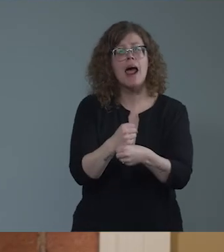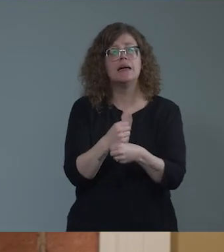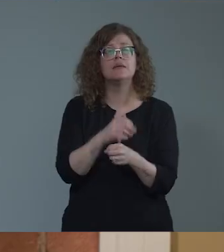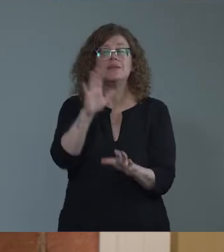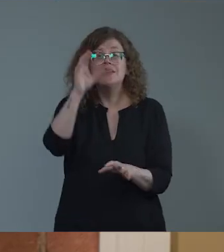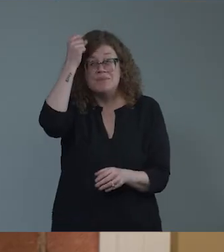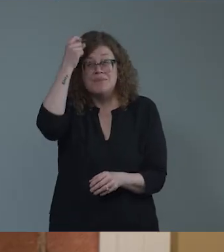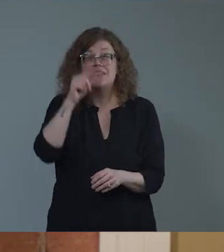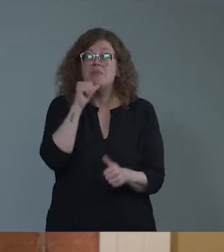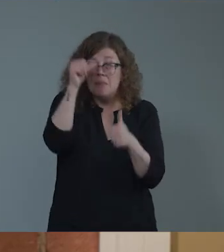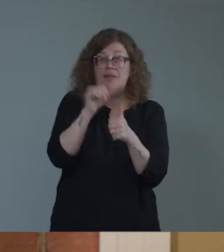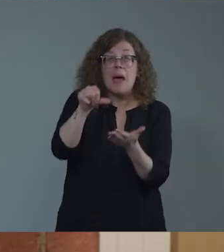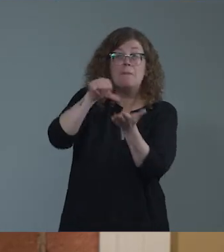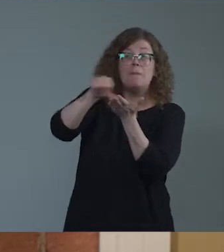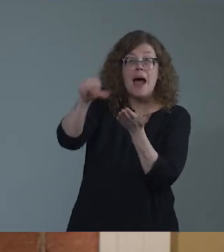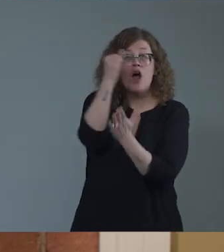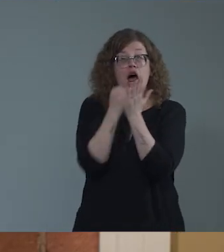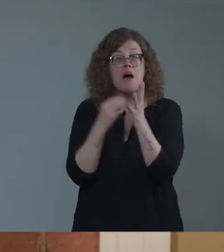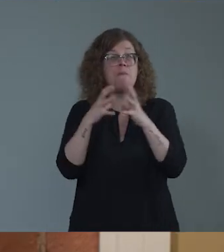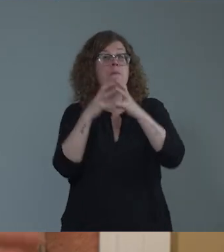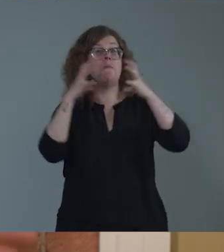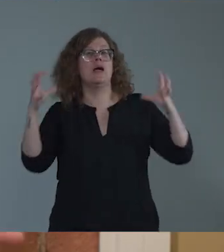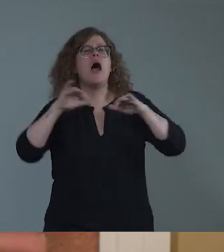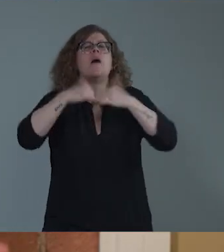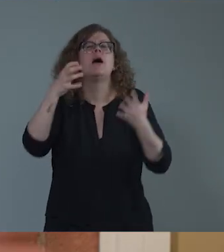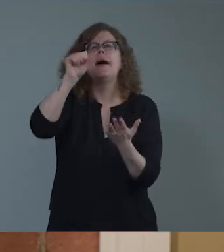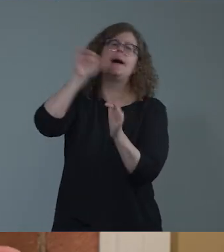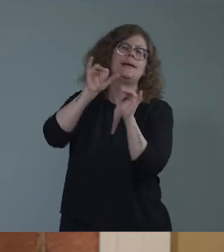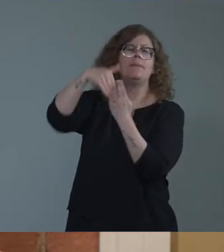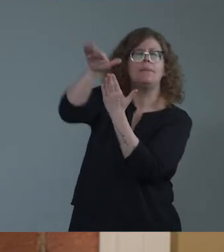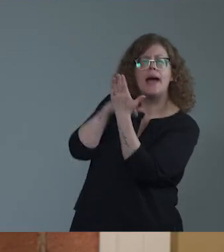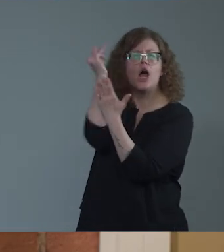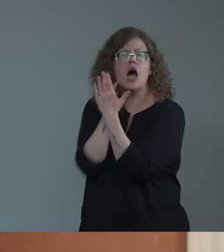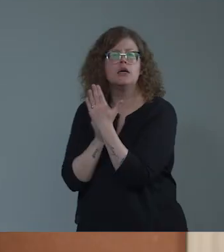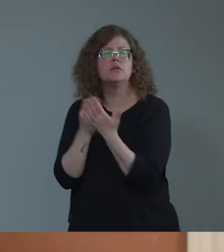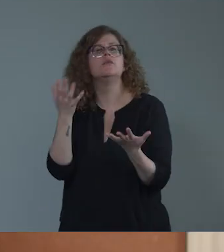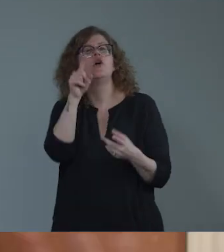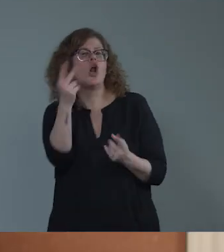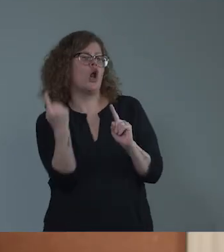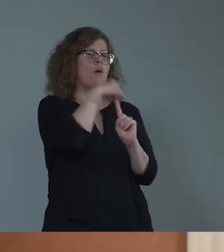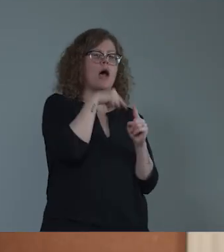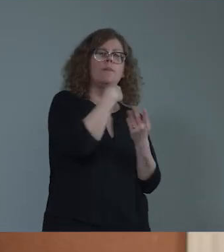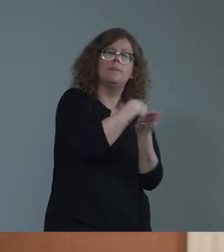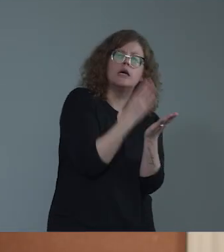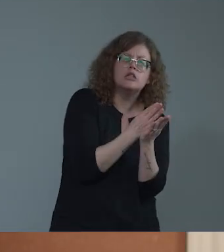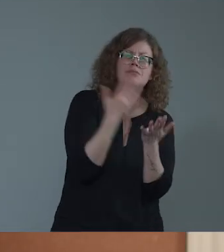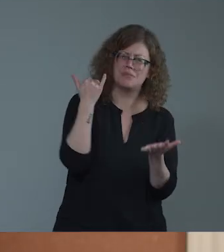but generally the artist fees are 10 to 15 per cent of the overall budget. If you don't have a defined overall budget